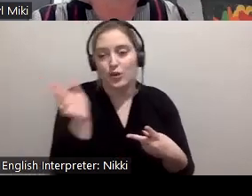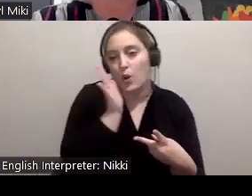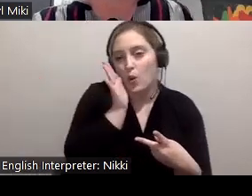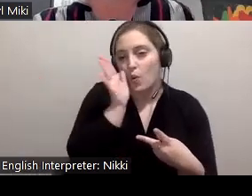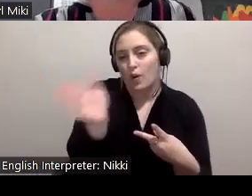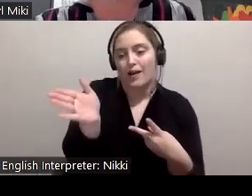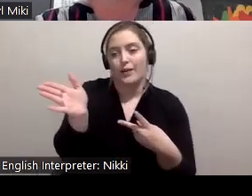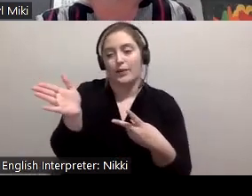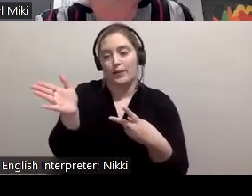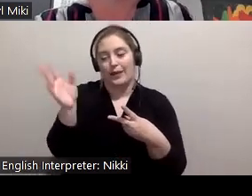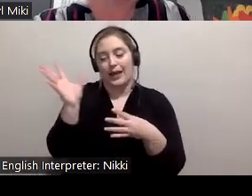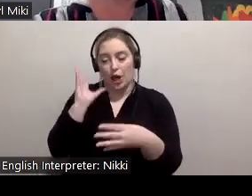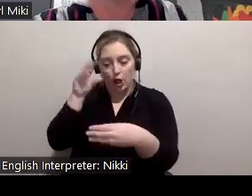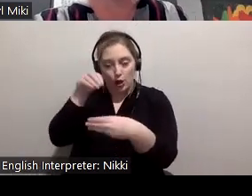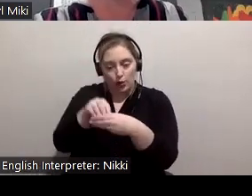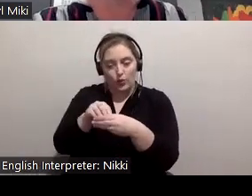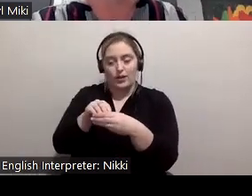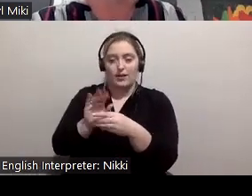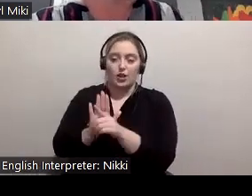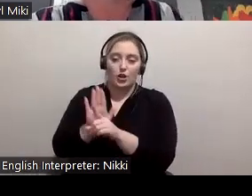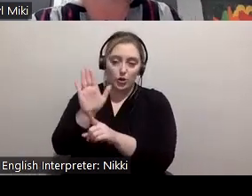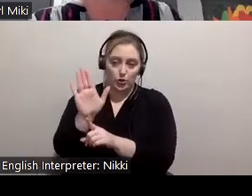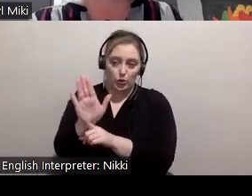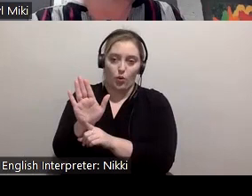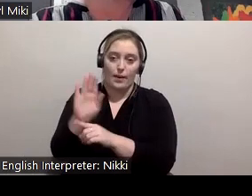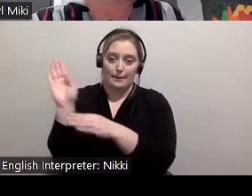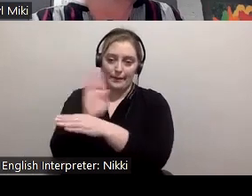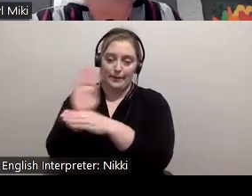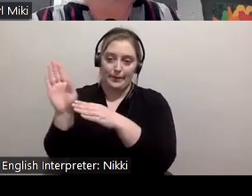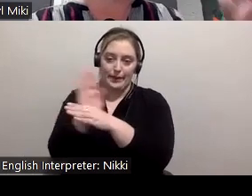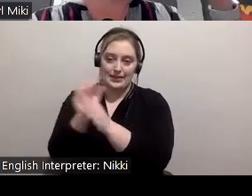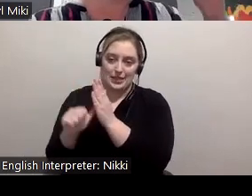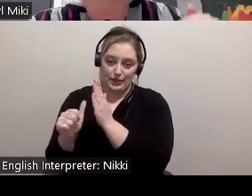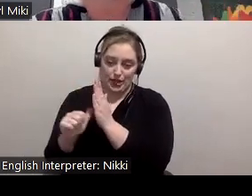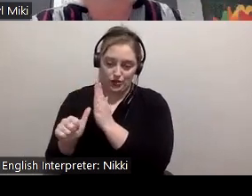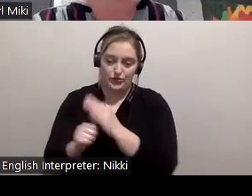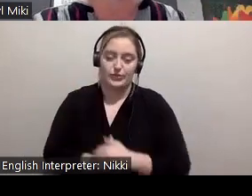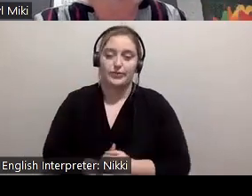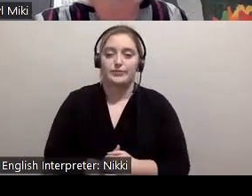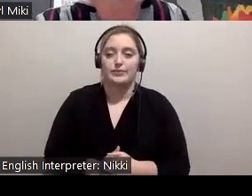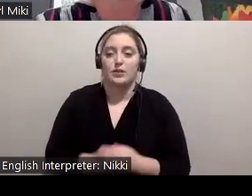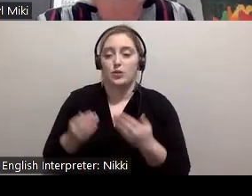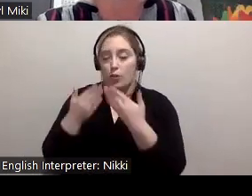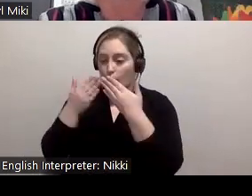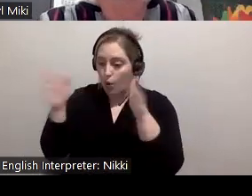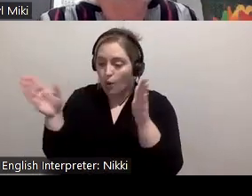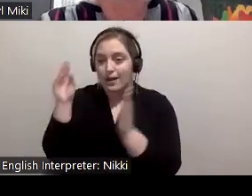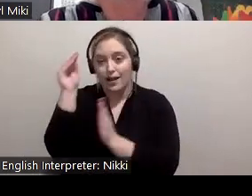your organization profile. So when you log in a list of all of the open applications that are available to you are there.